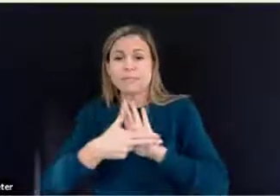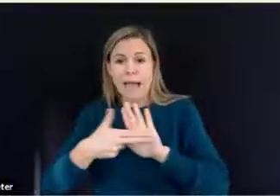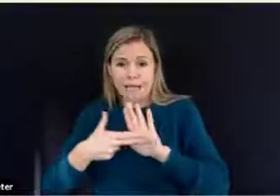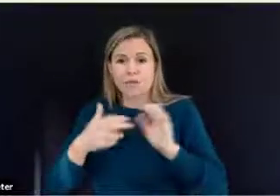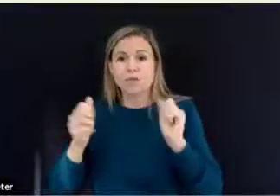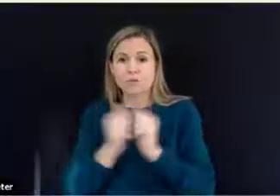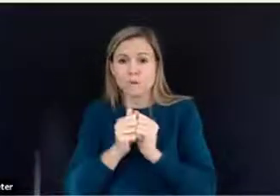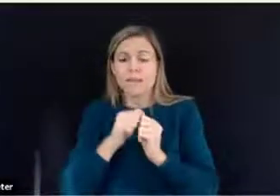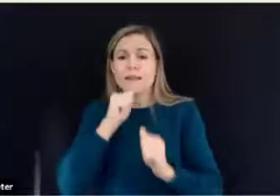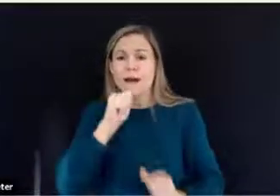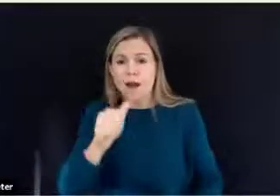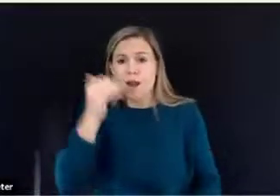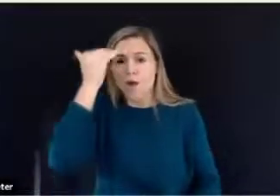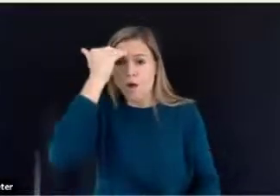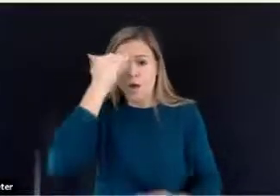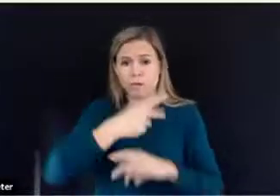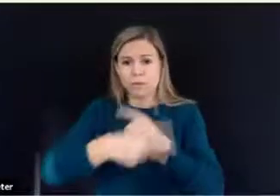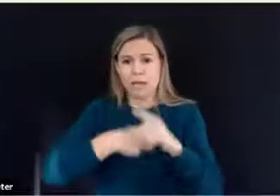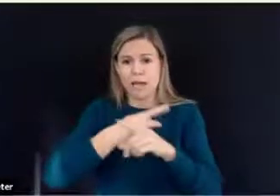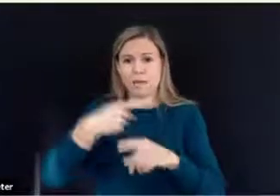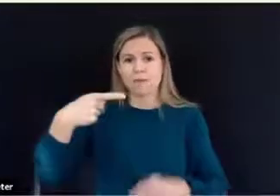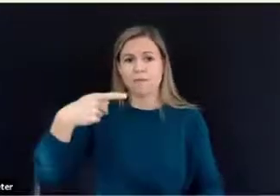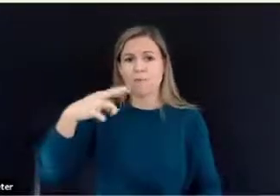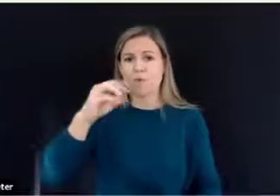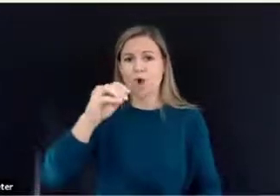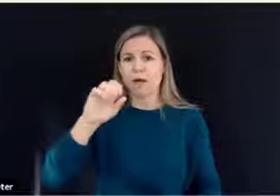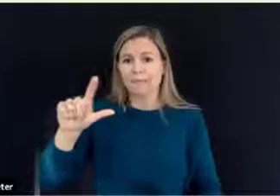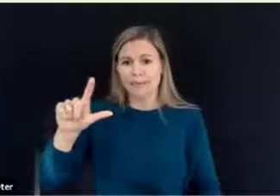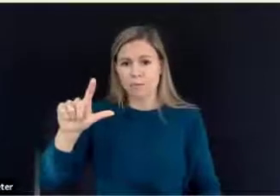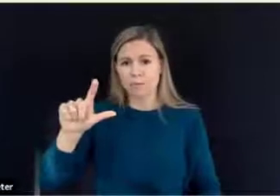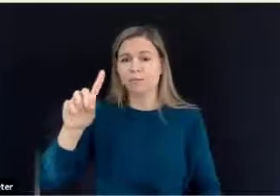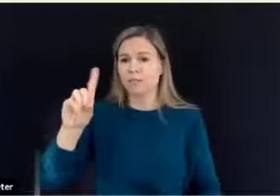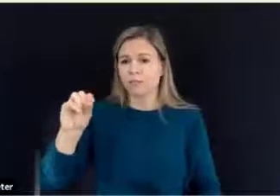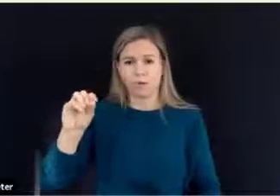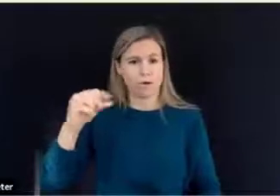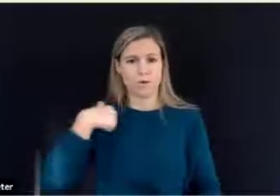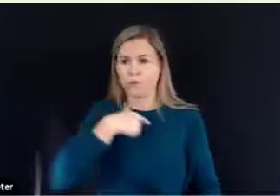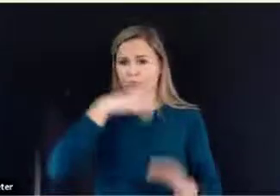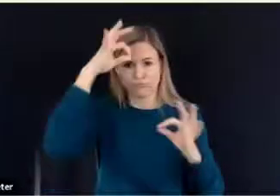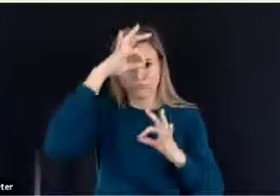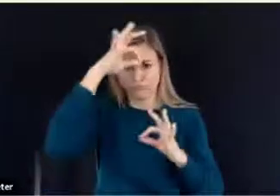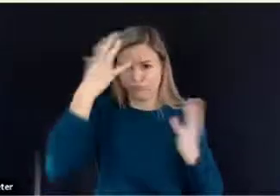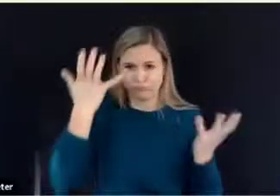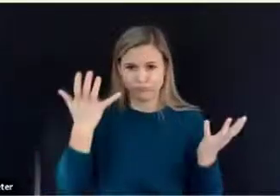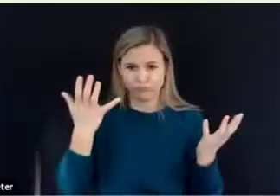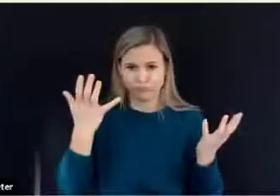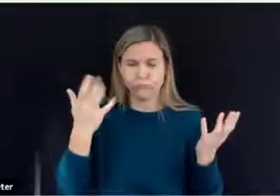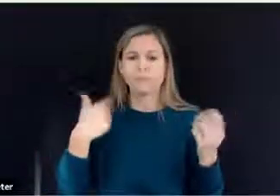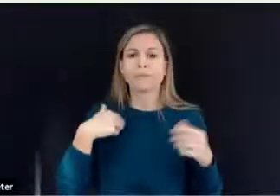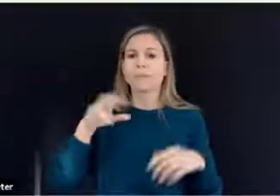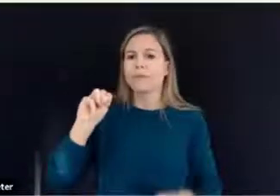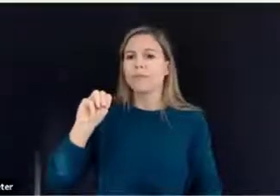of peroxisomal disorder. We did not know what the variants, or also known as mutations, we didn't know them.